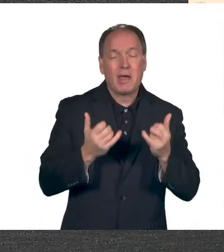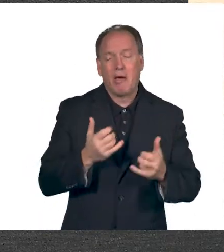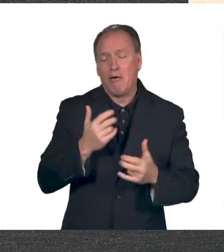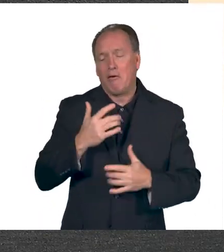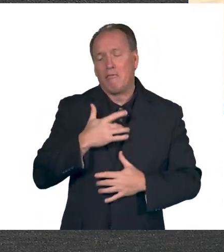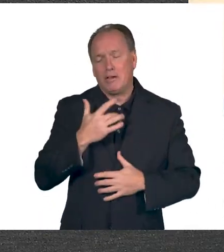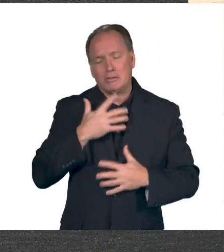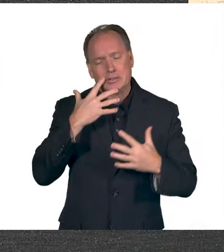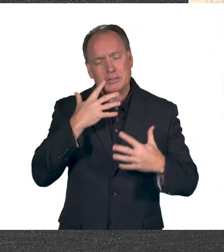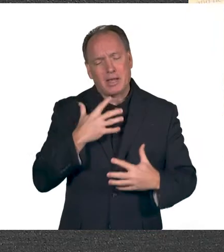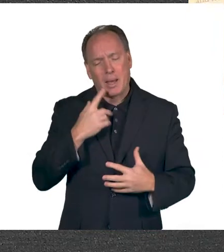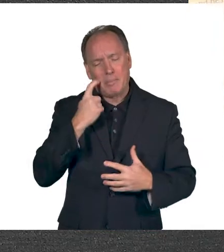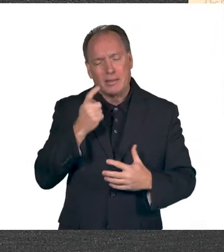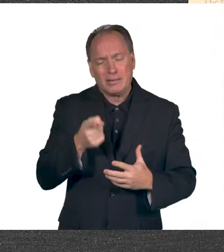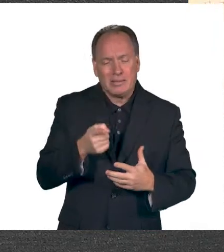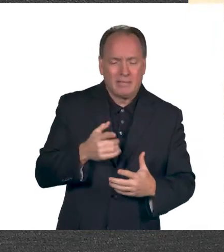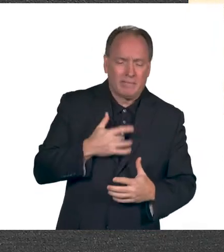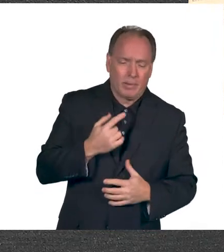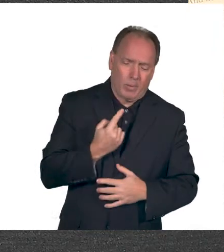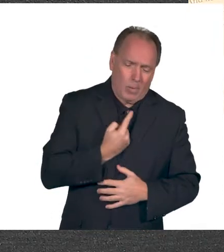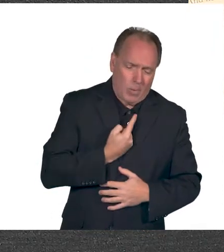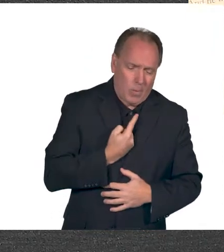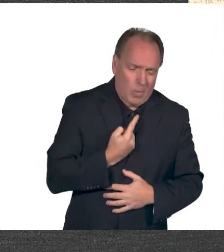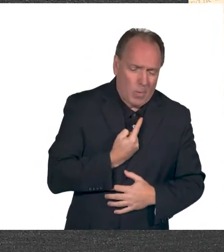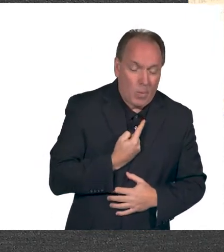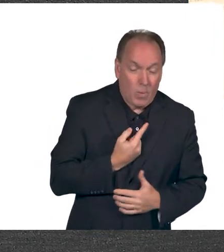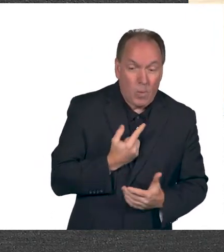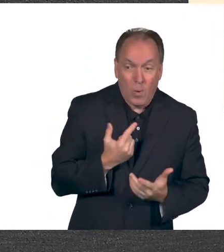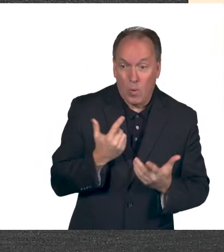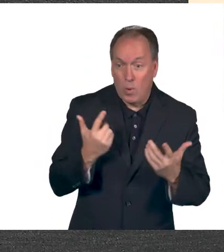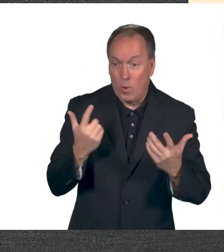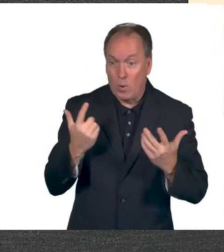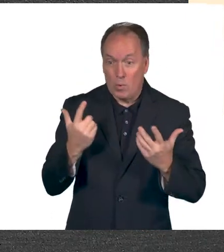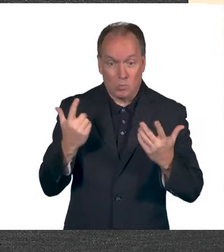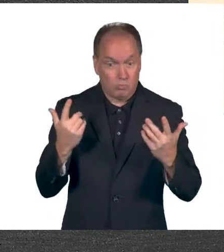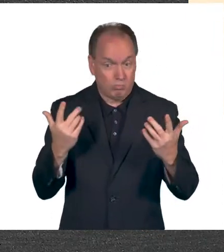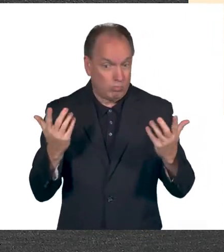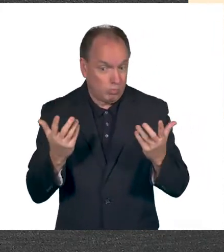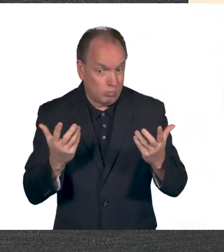Now he feels sad because he was left out. I wonder what the friends will do.